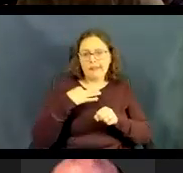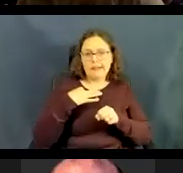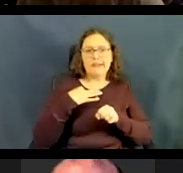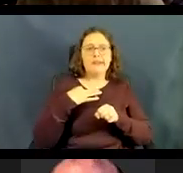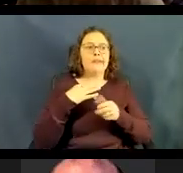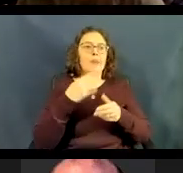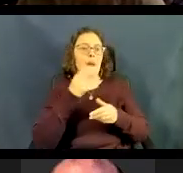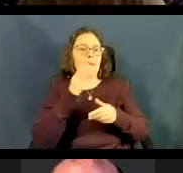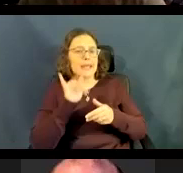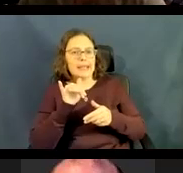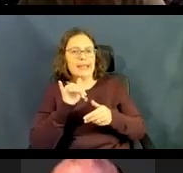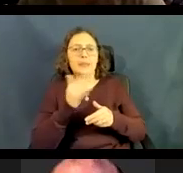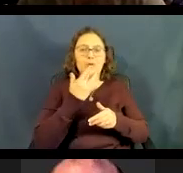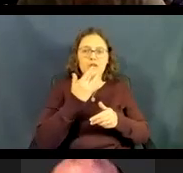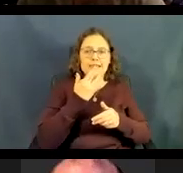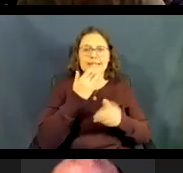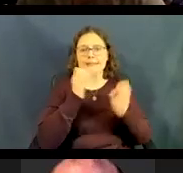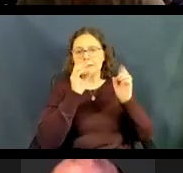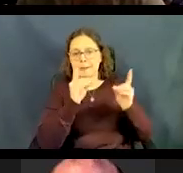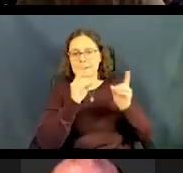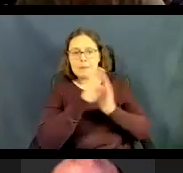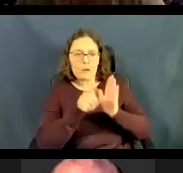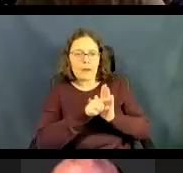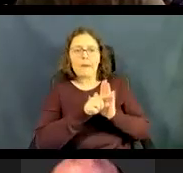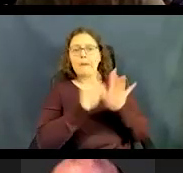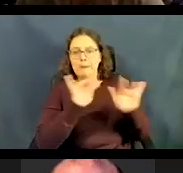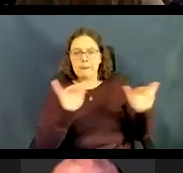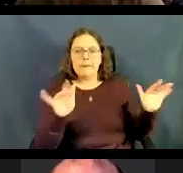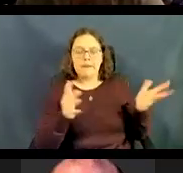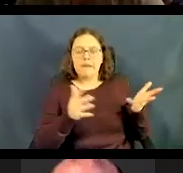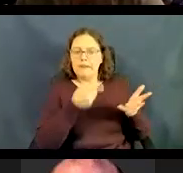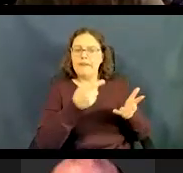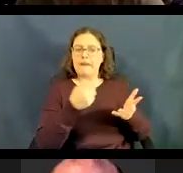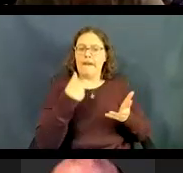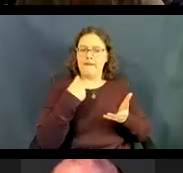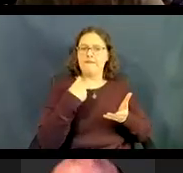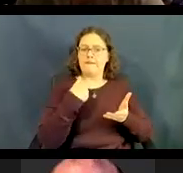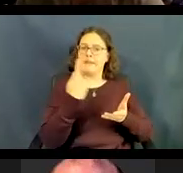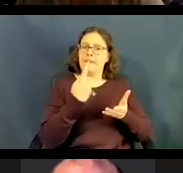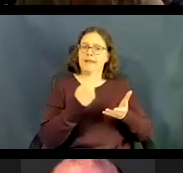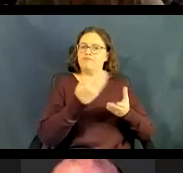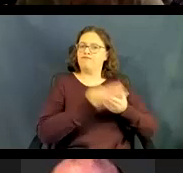If you can be Houdini and be very creative while doing it, of course we always encourage that.